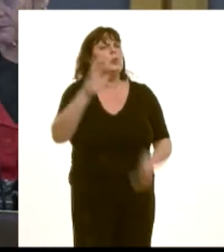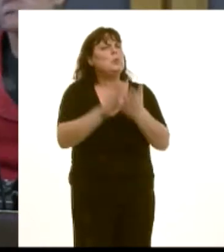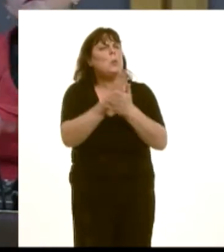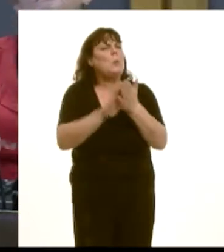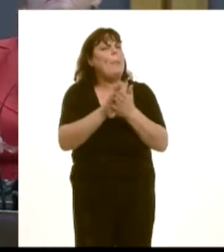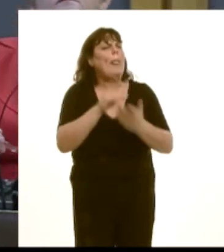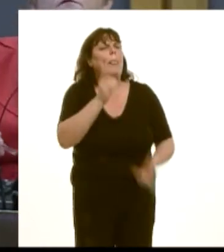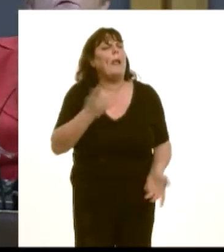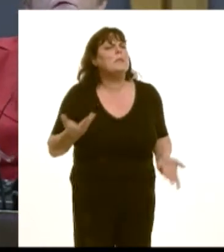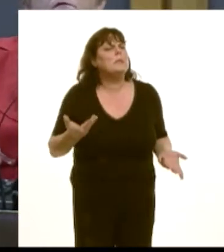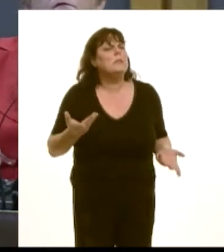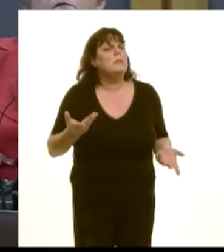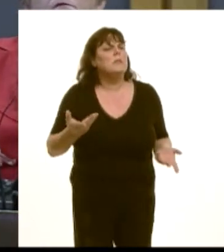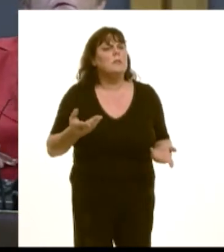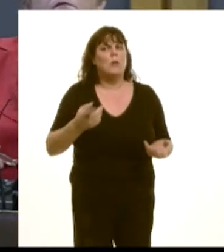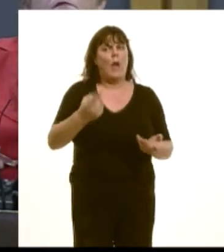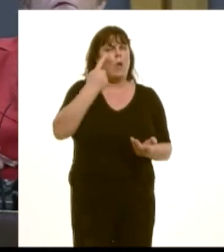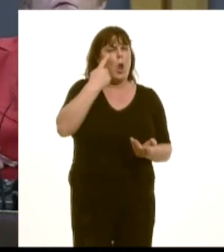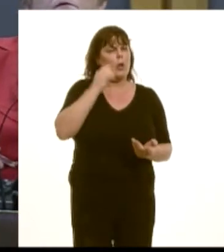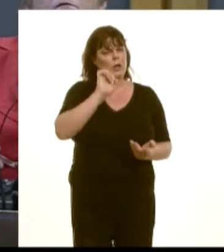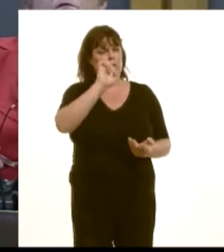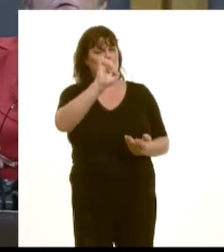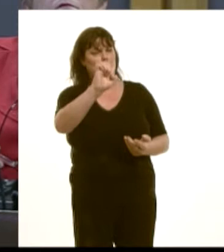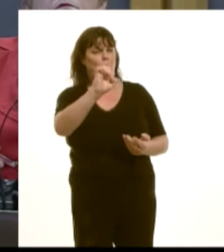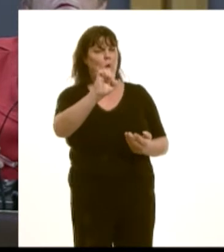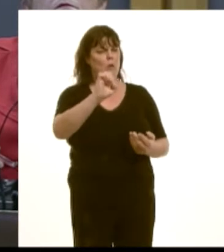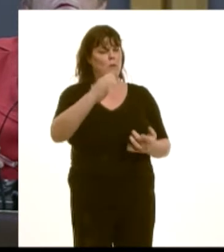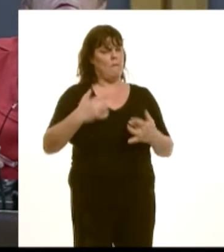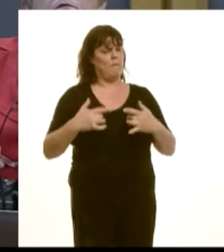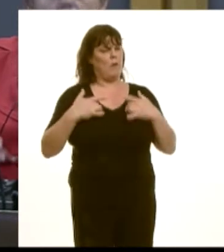do you? However, let us look at this on your terms. I find it telling that you quote a